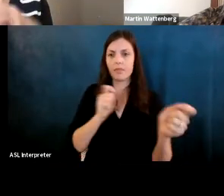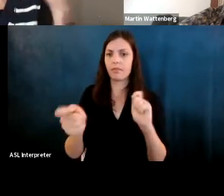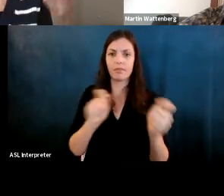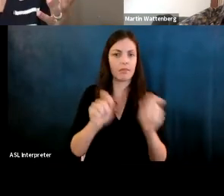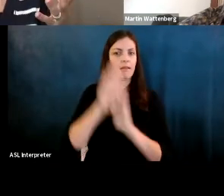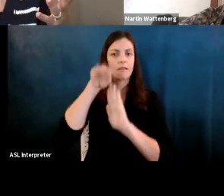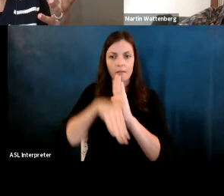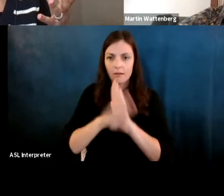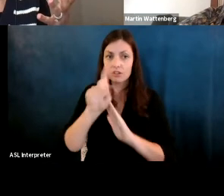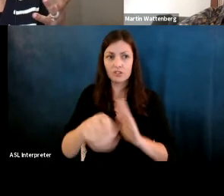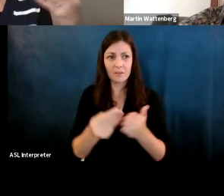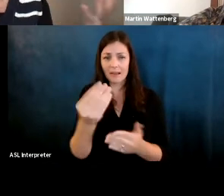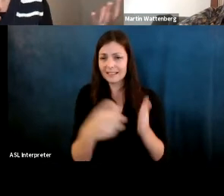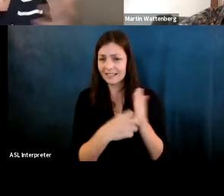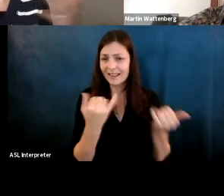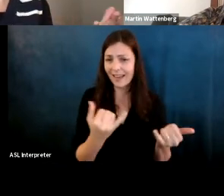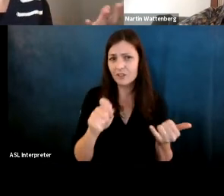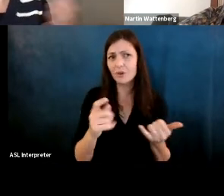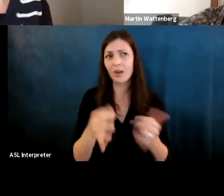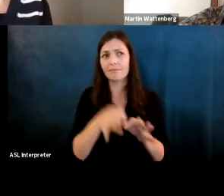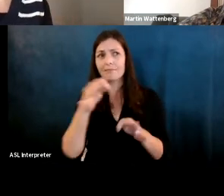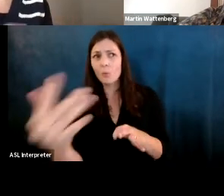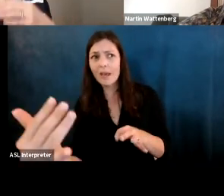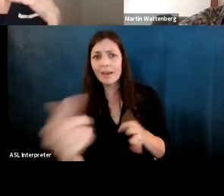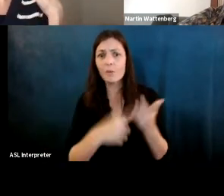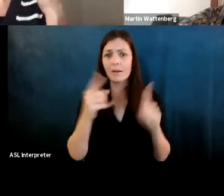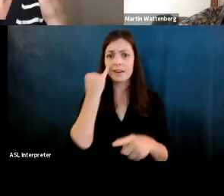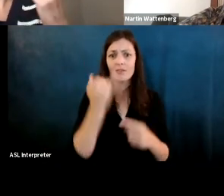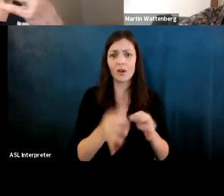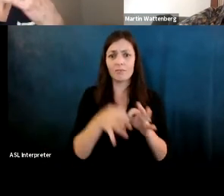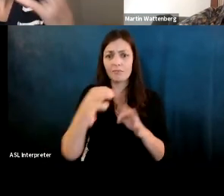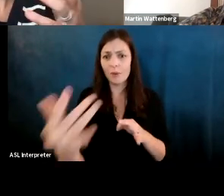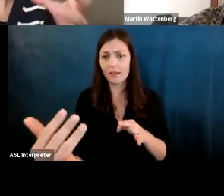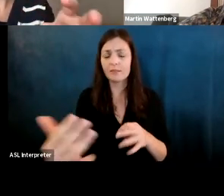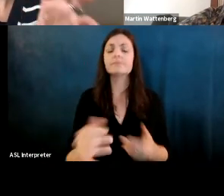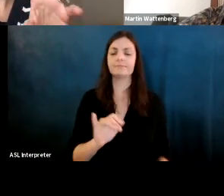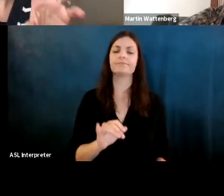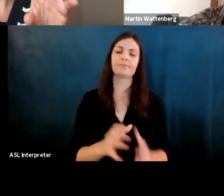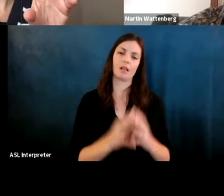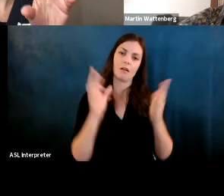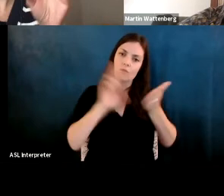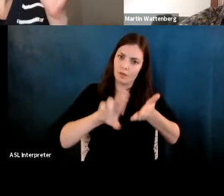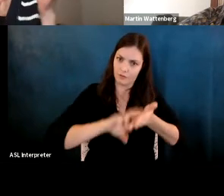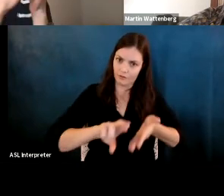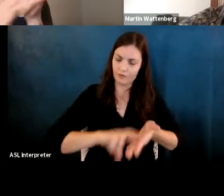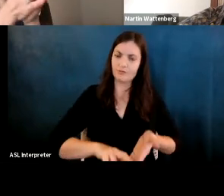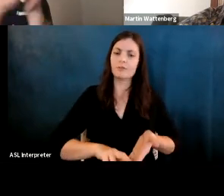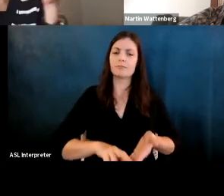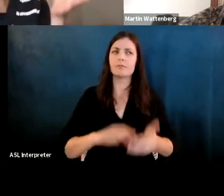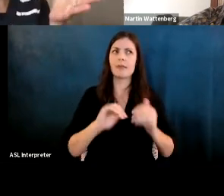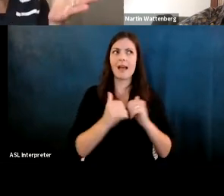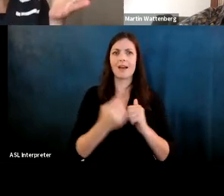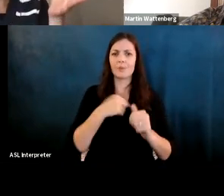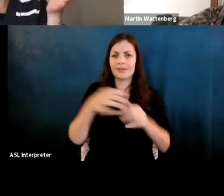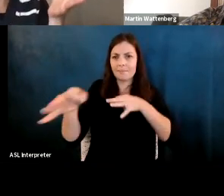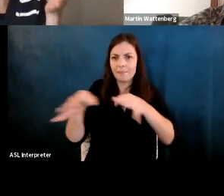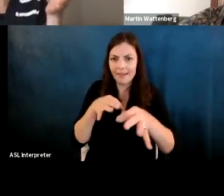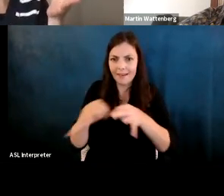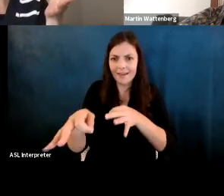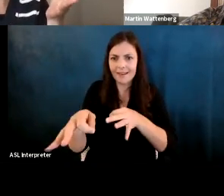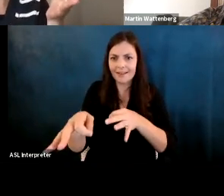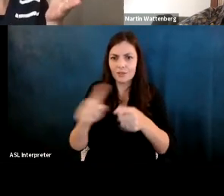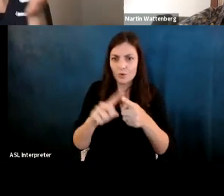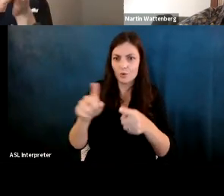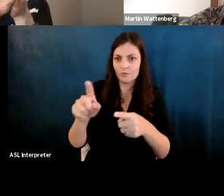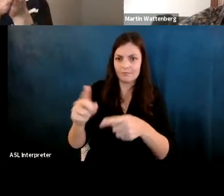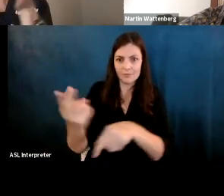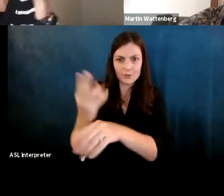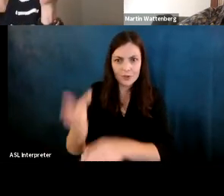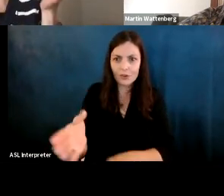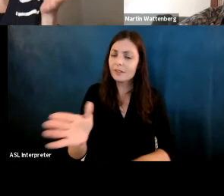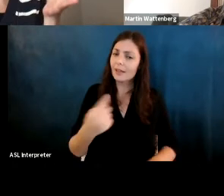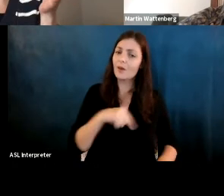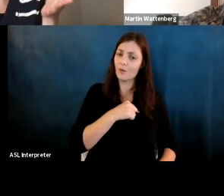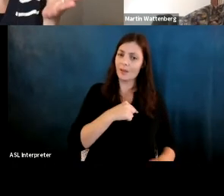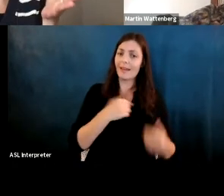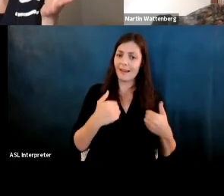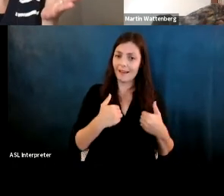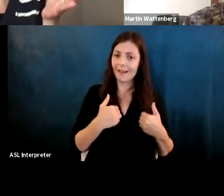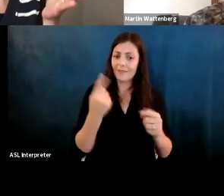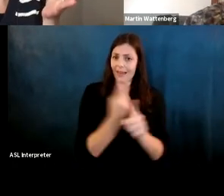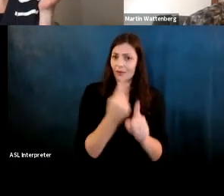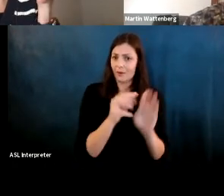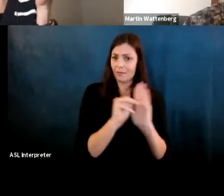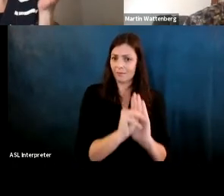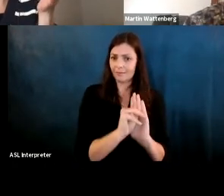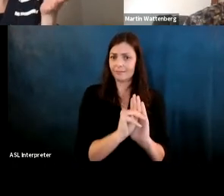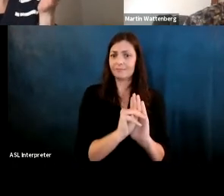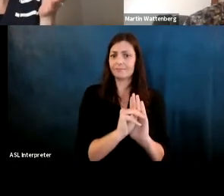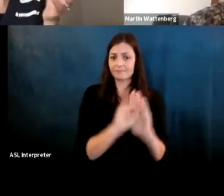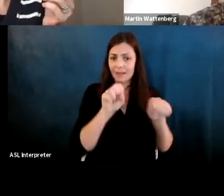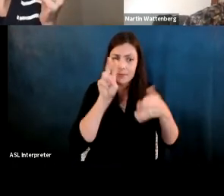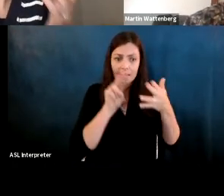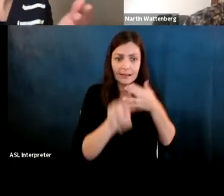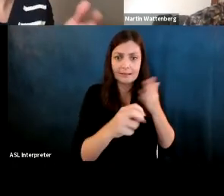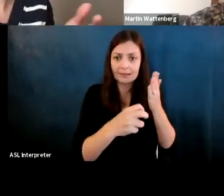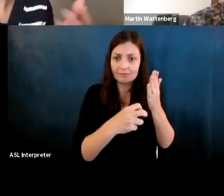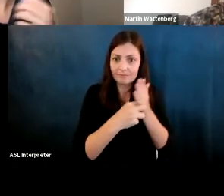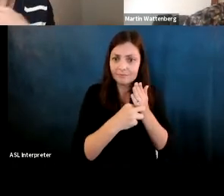Fernanda Viegas: Should I buy the ticket now should I wait what happens, and so there was a lot of research that went into how do we explain to users, that we have an accurate model and that they should be using this to their advantage.